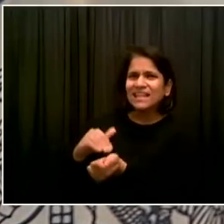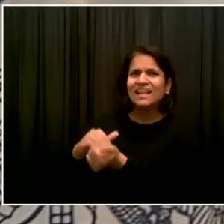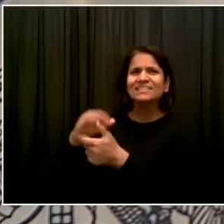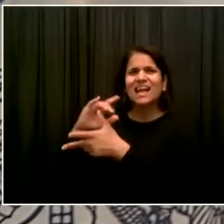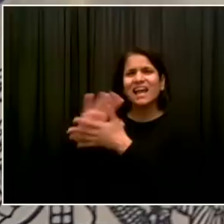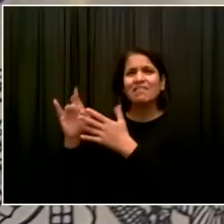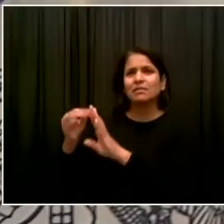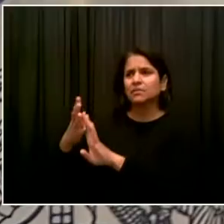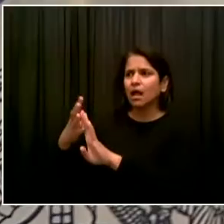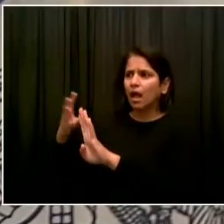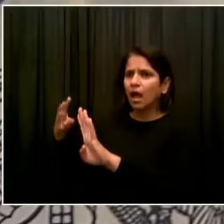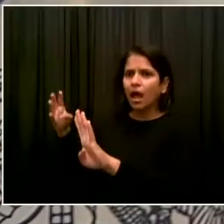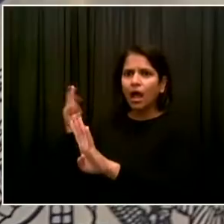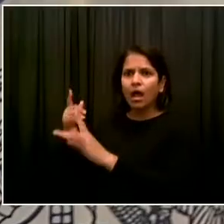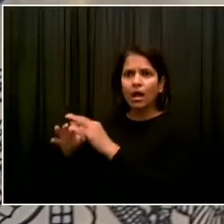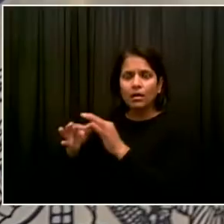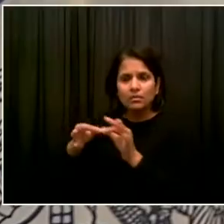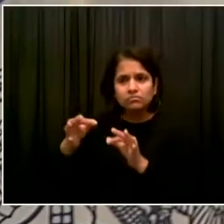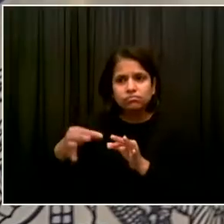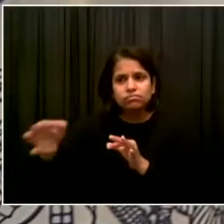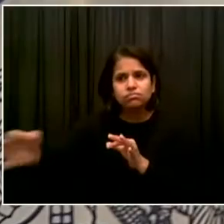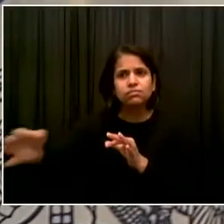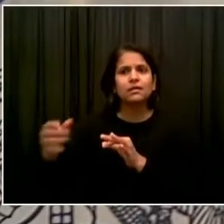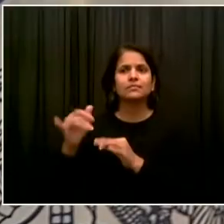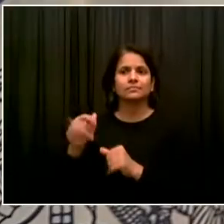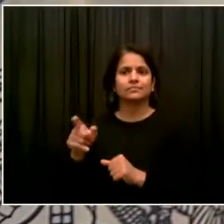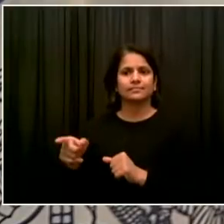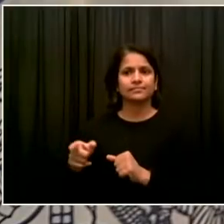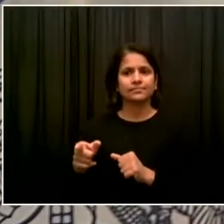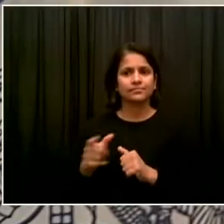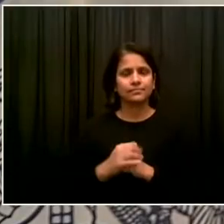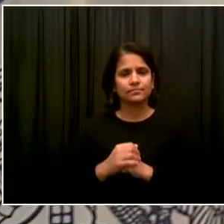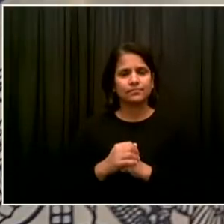FROM THE CITY